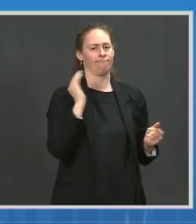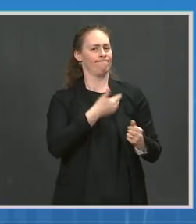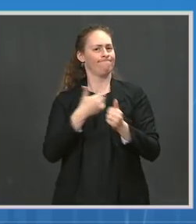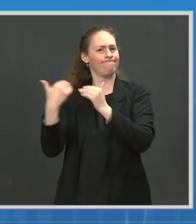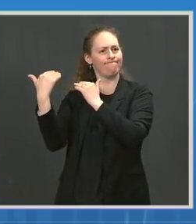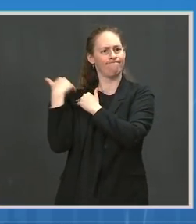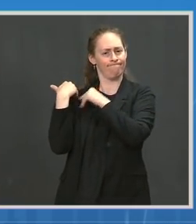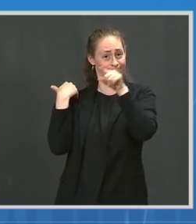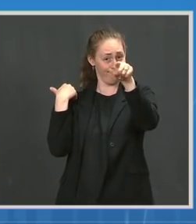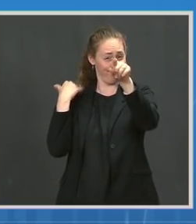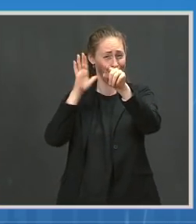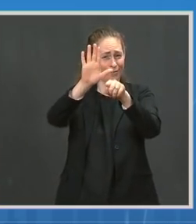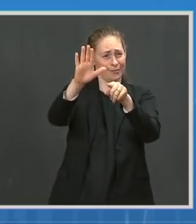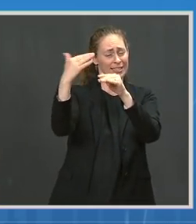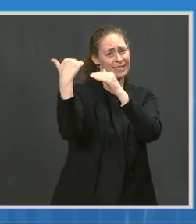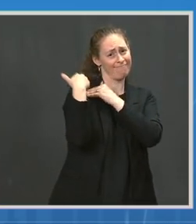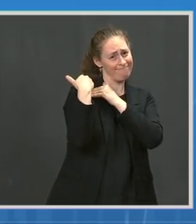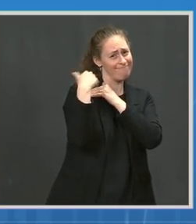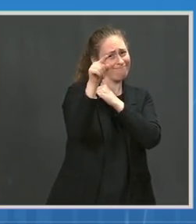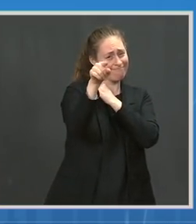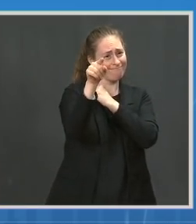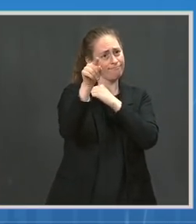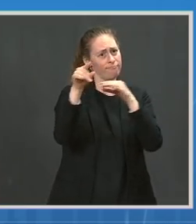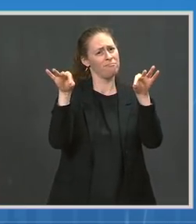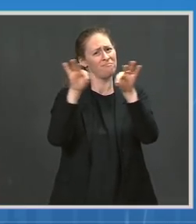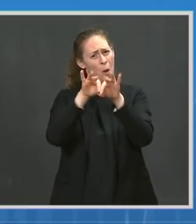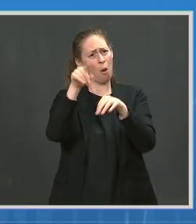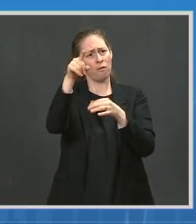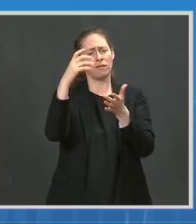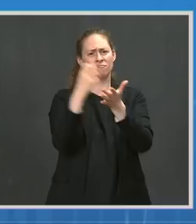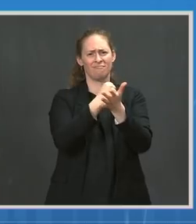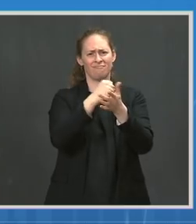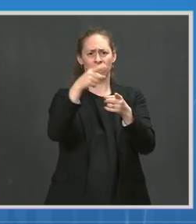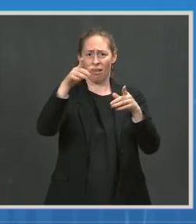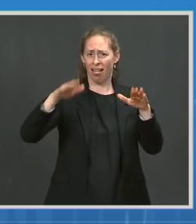If you haven't already made an appointment to get vaccinated, make one right now. You are eligible.